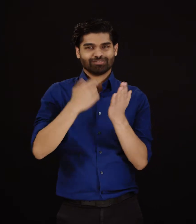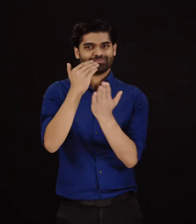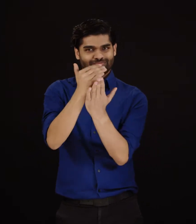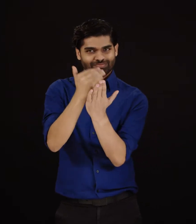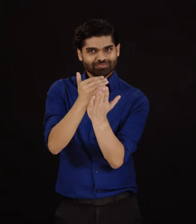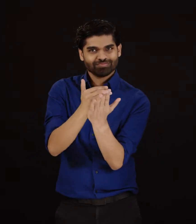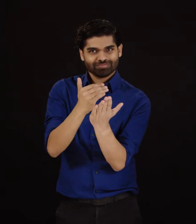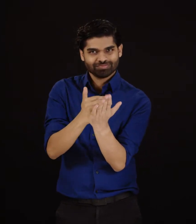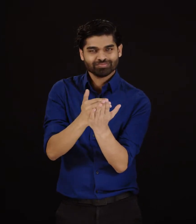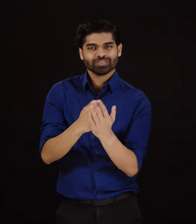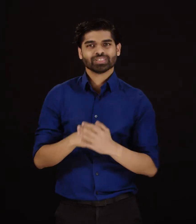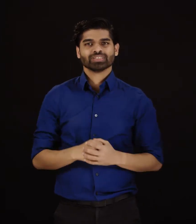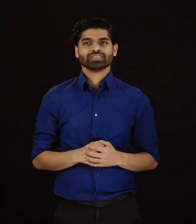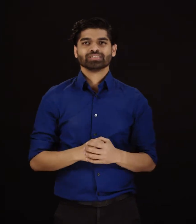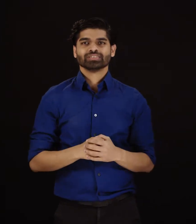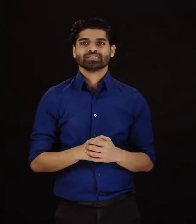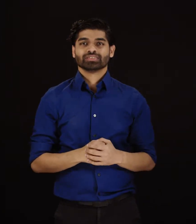fees on the bill.